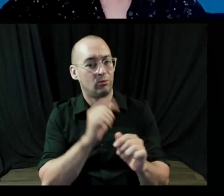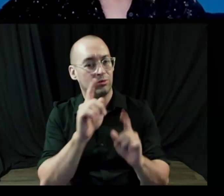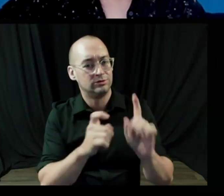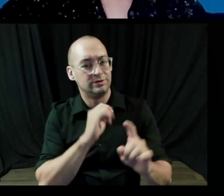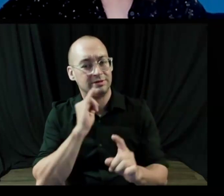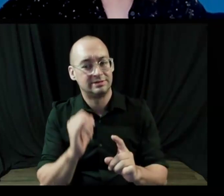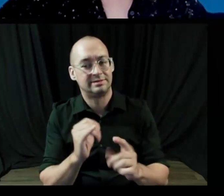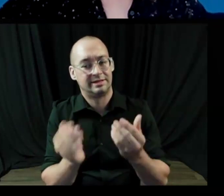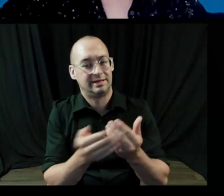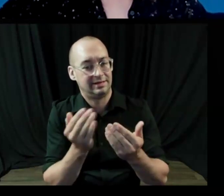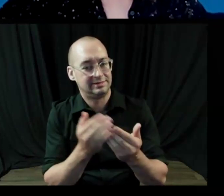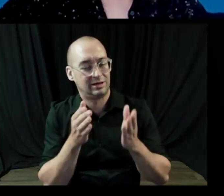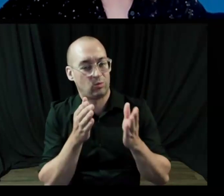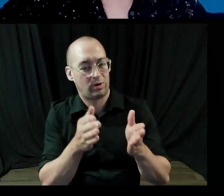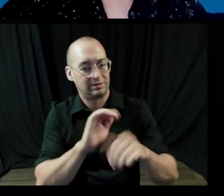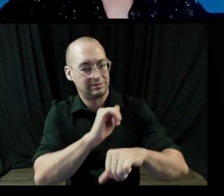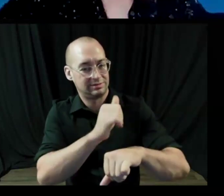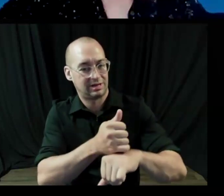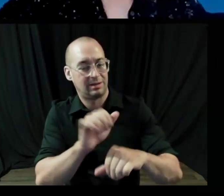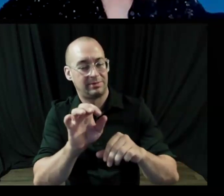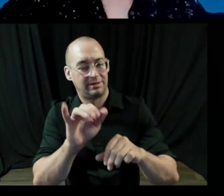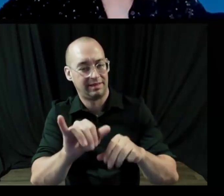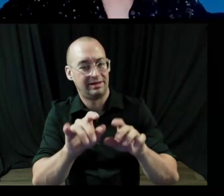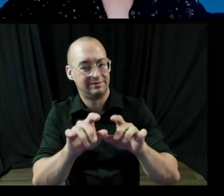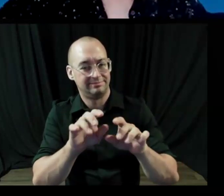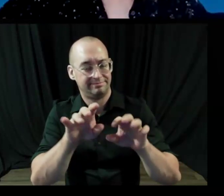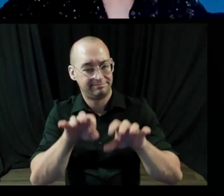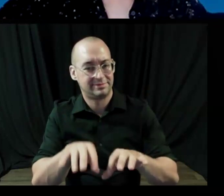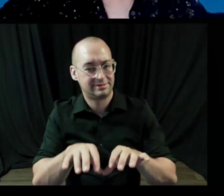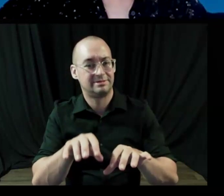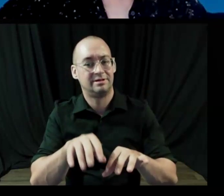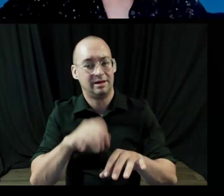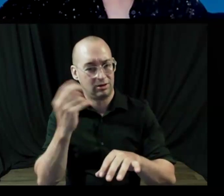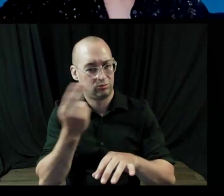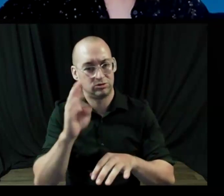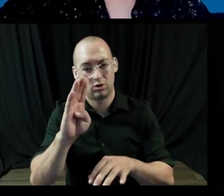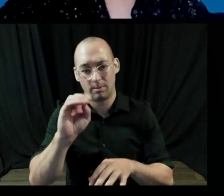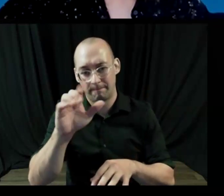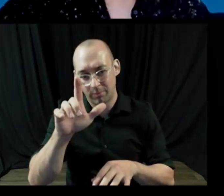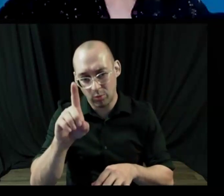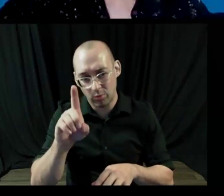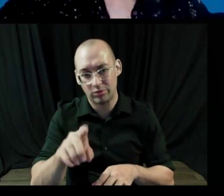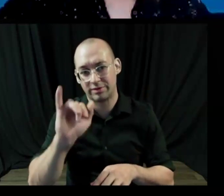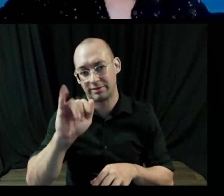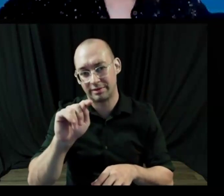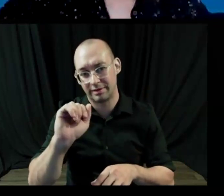to format the comments within the text boxes. Can we use bold italics? Is there a way to?